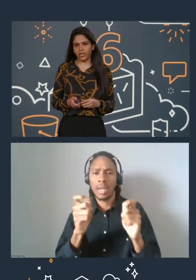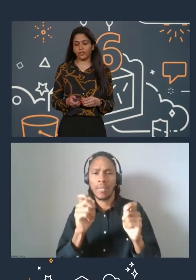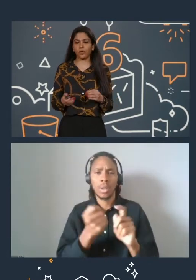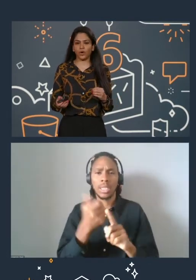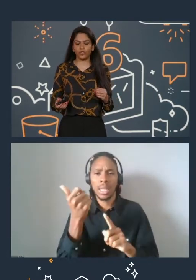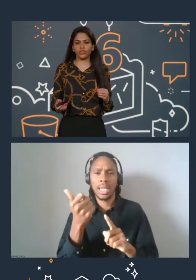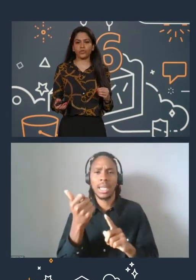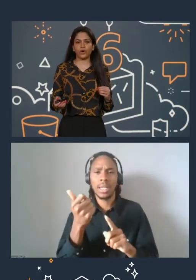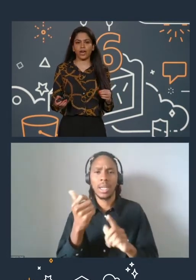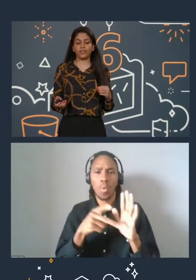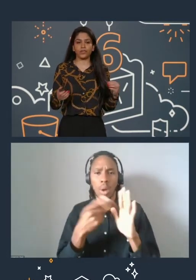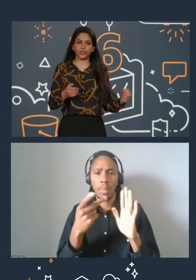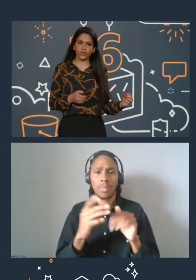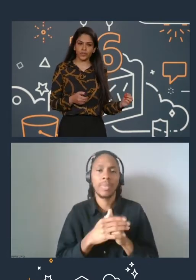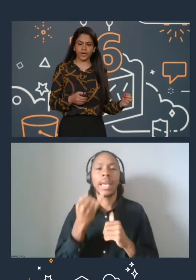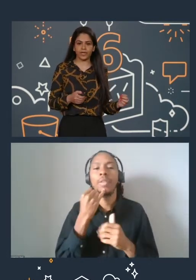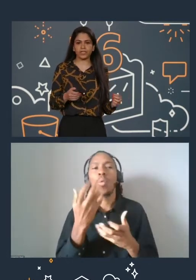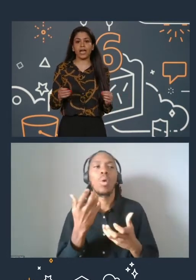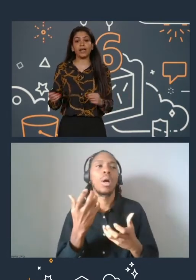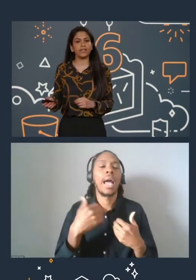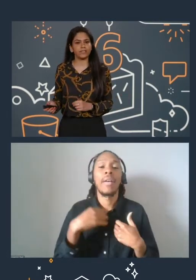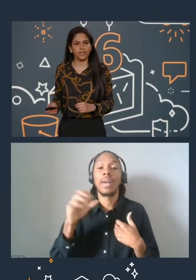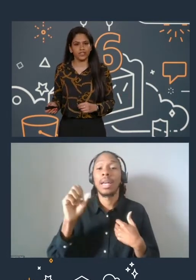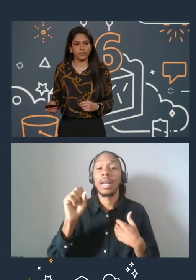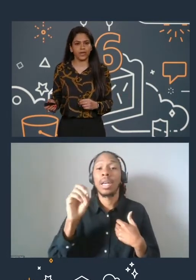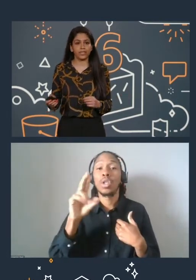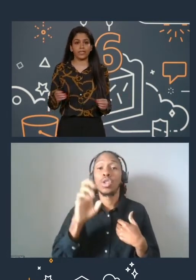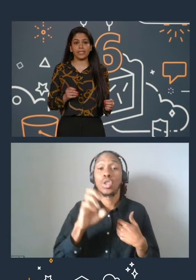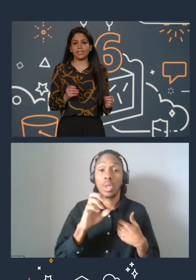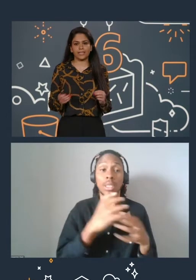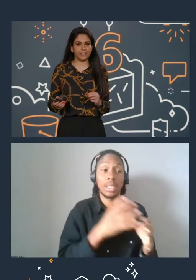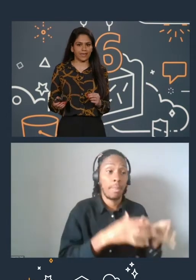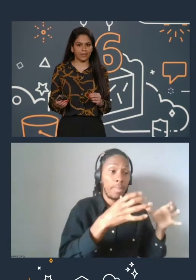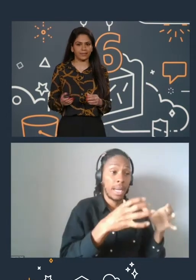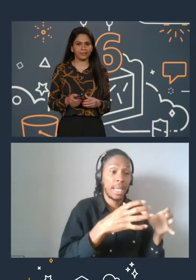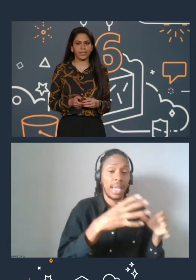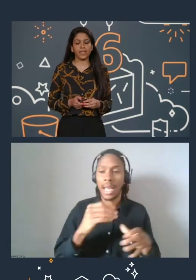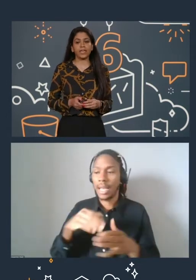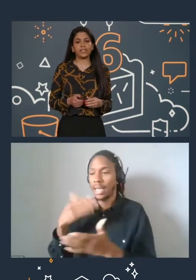if you want to have your source bucket and destination bucket deletes in sync.